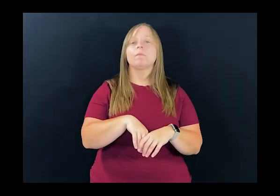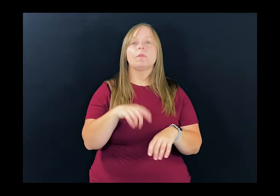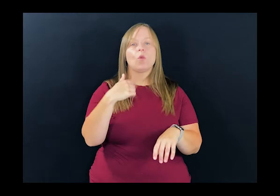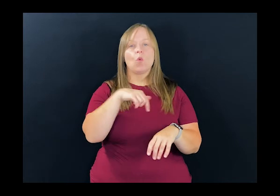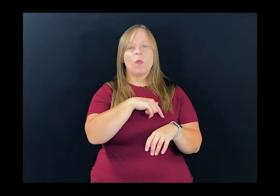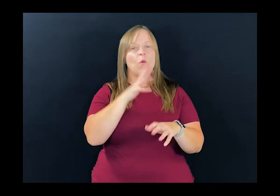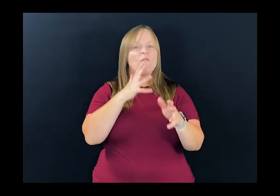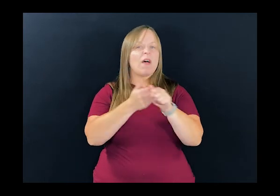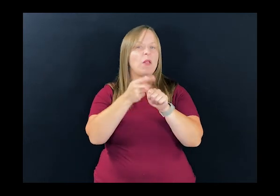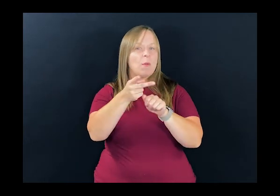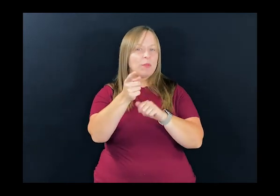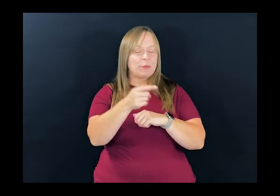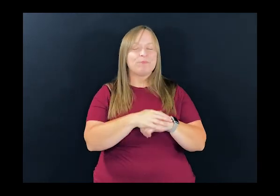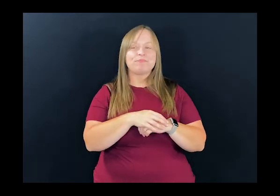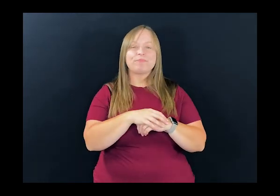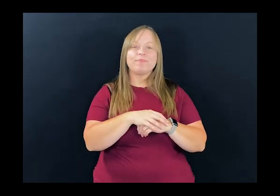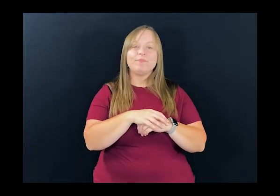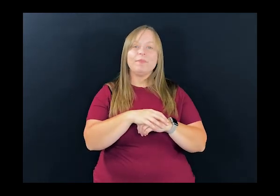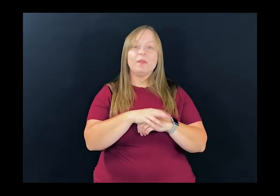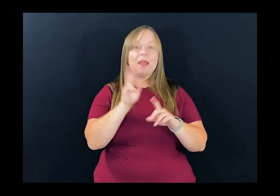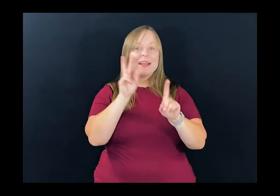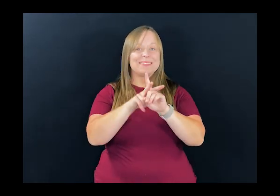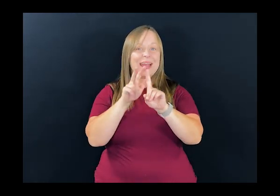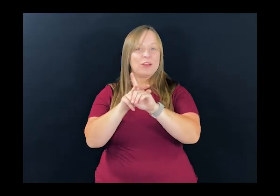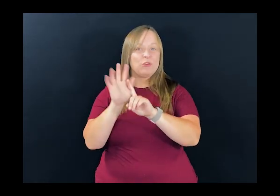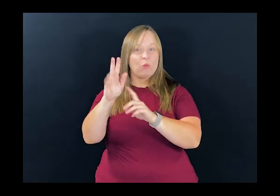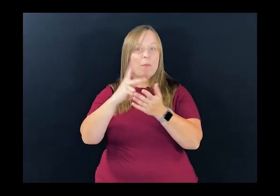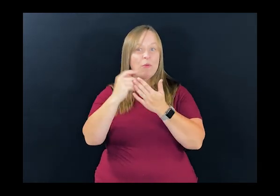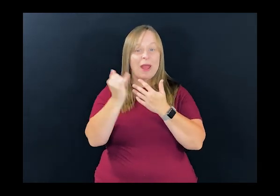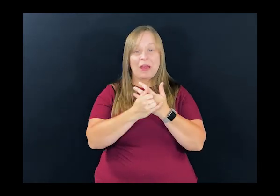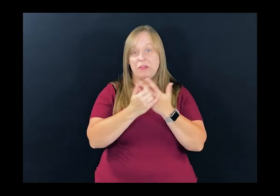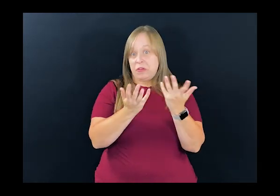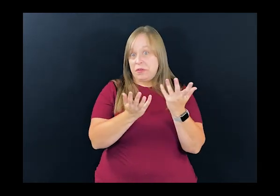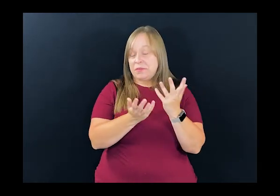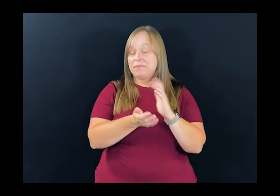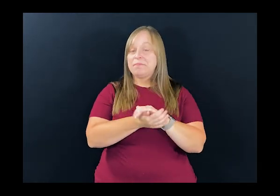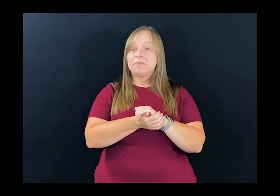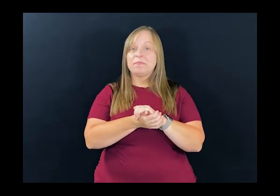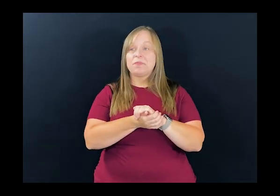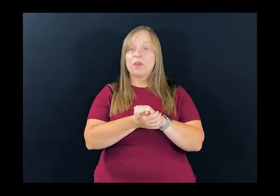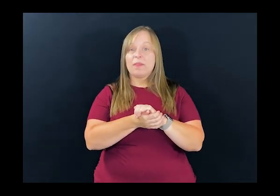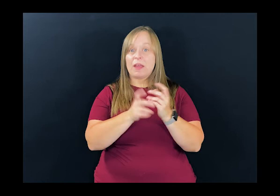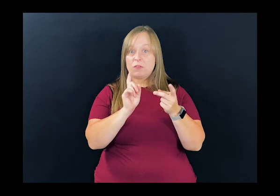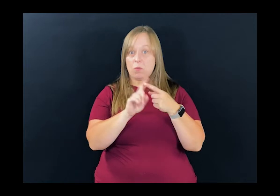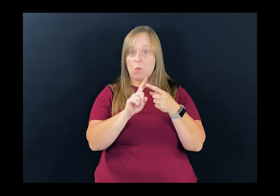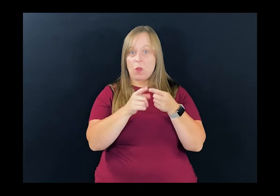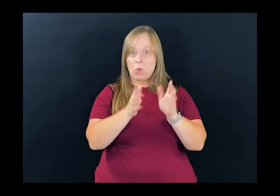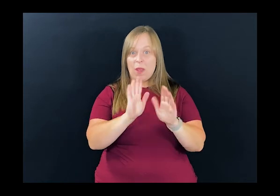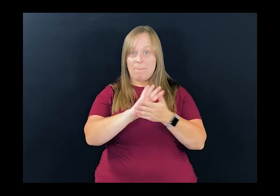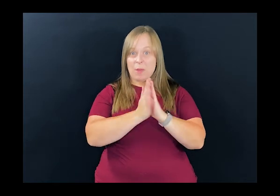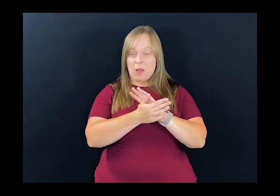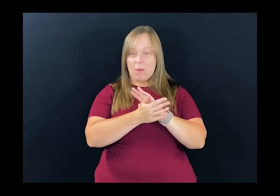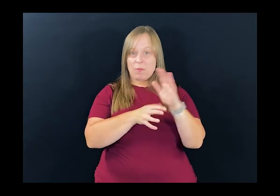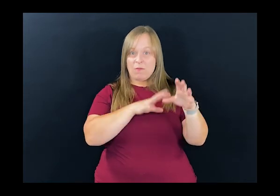And we will be following up with you, and assigning you to your projects, if you will. So that's one way to become involved